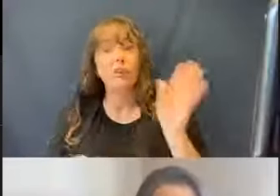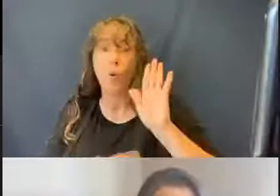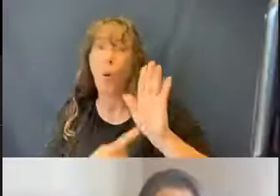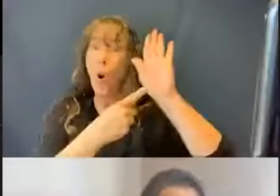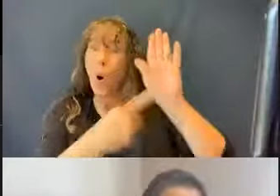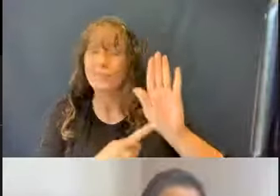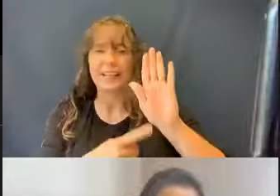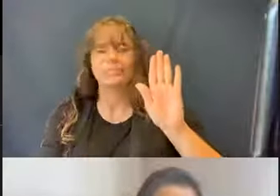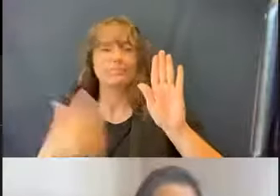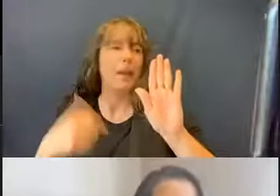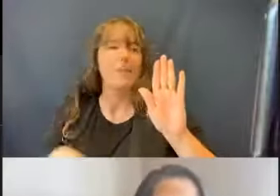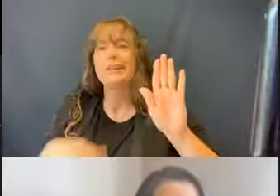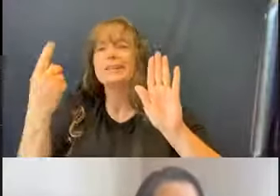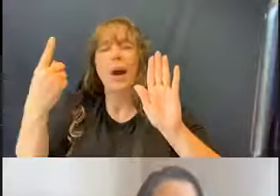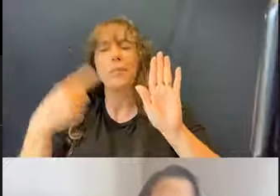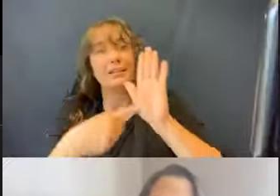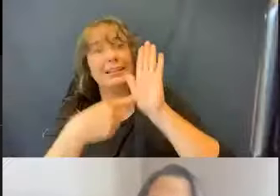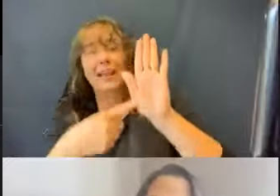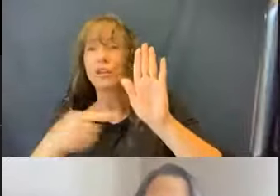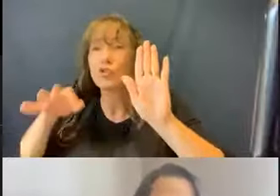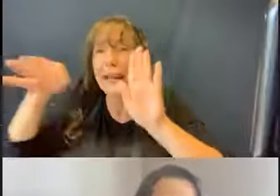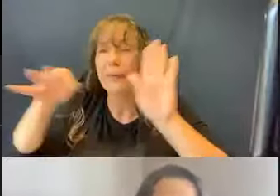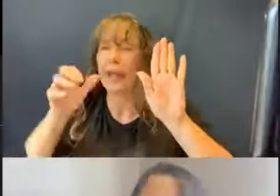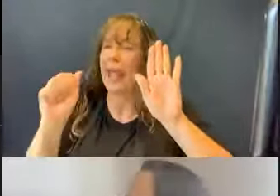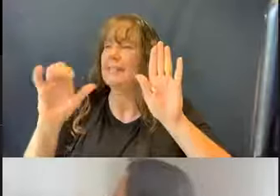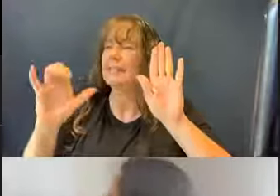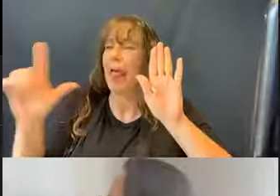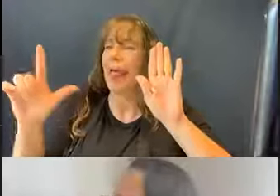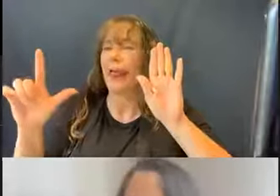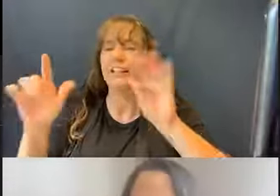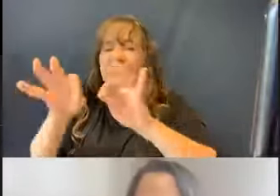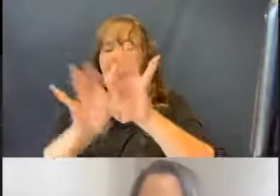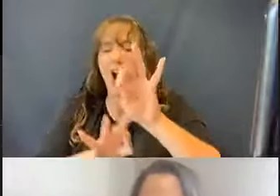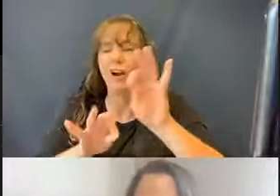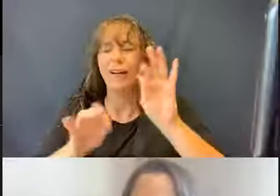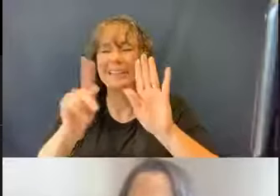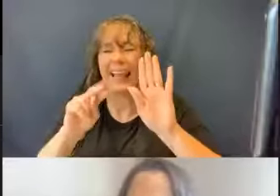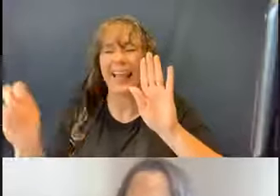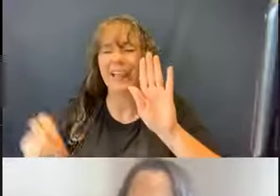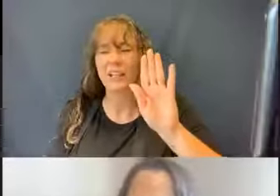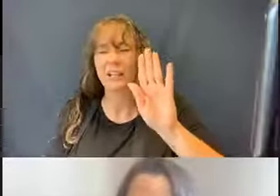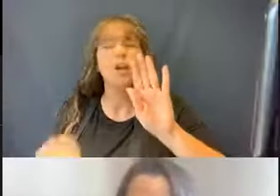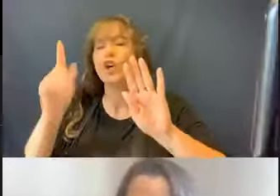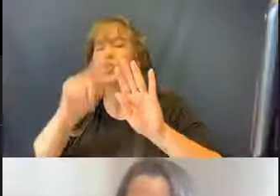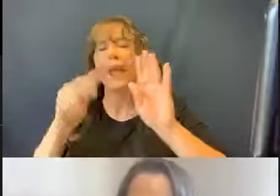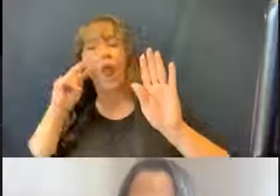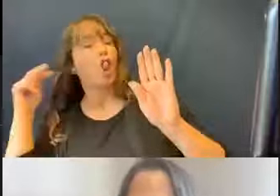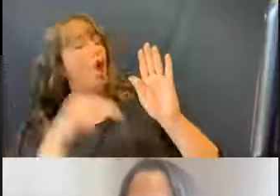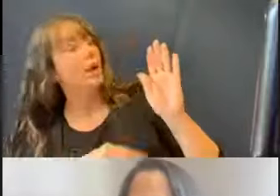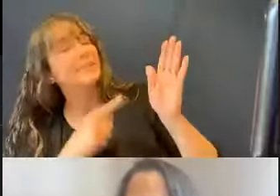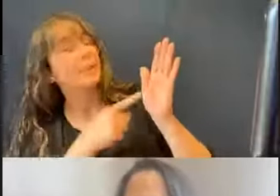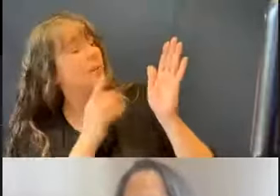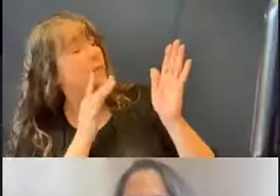trying to explain an ACL tear, you can't look at the sample and keep talking. You need to